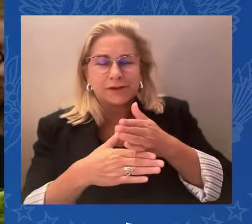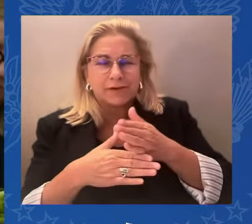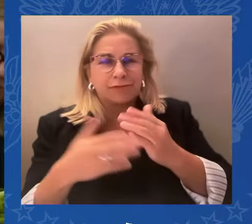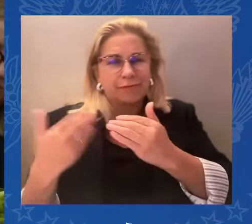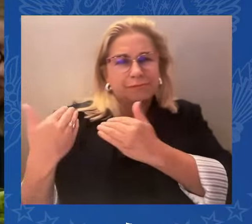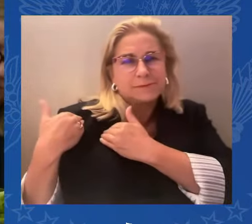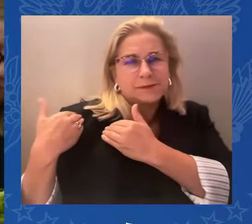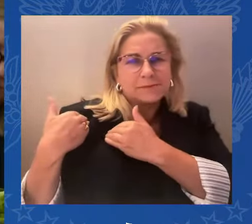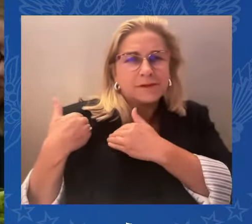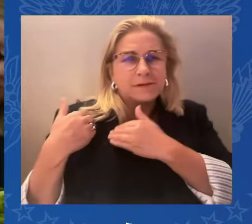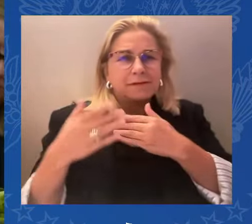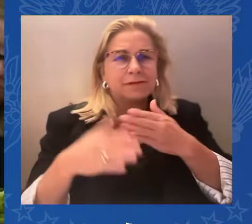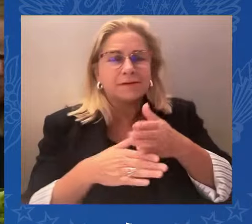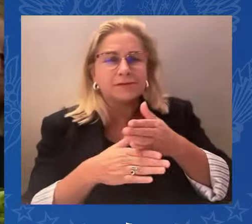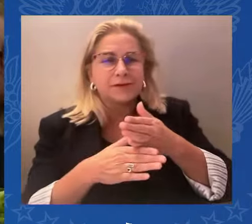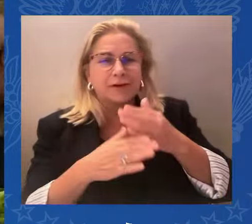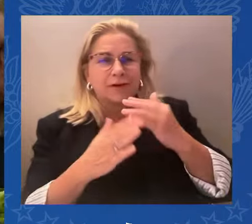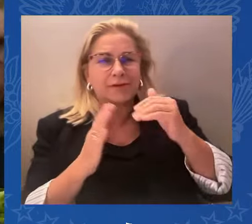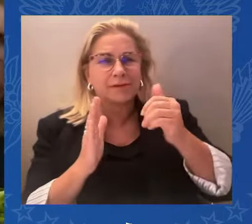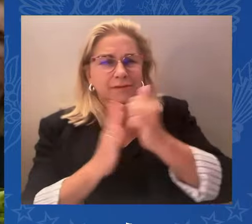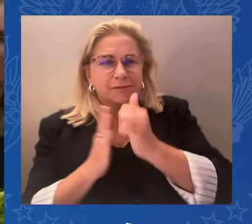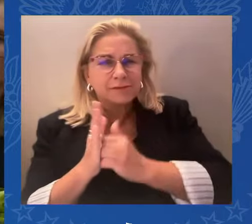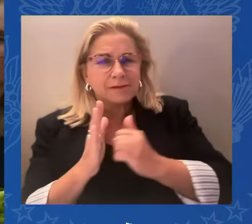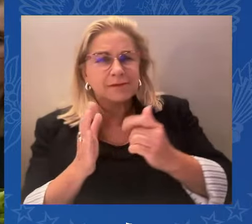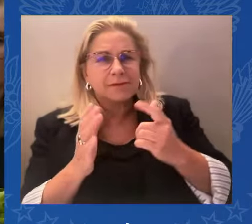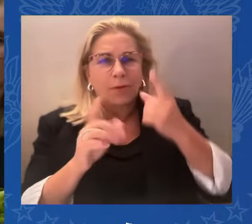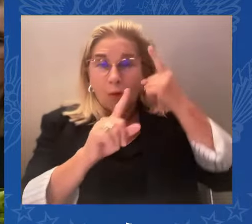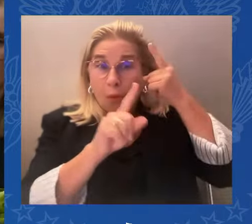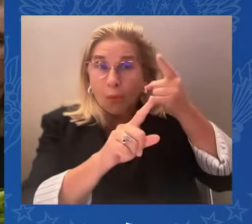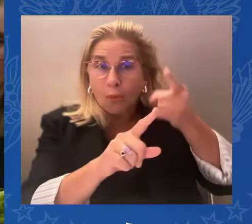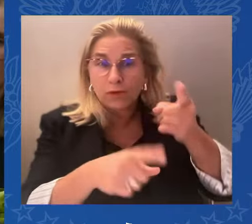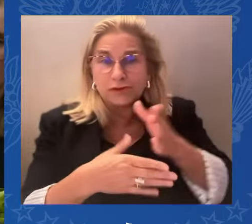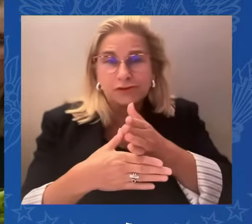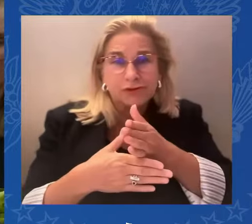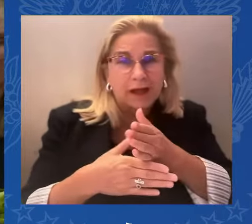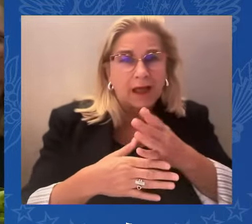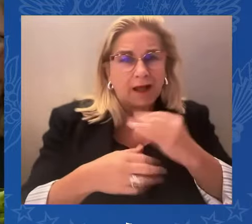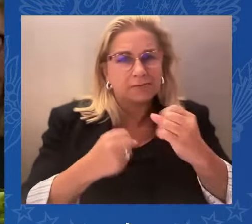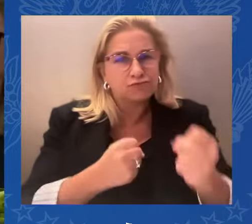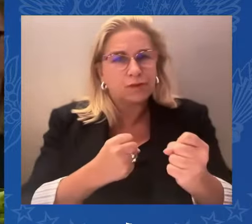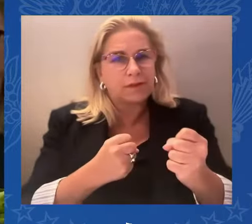necessary for lasting stability, which is why we commit today